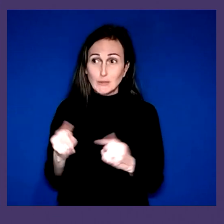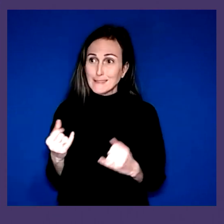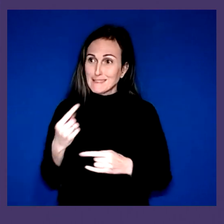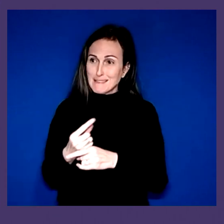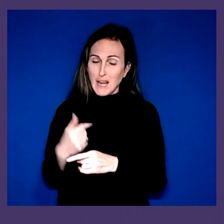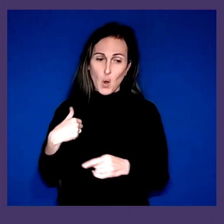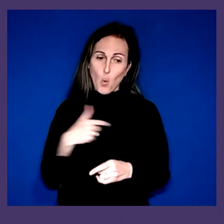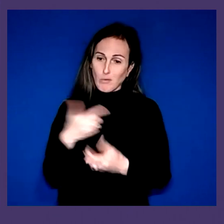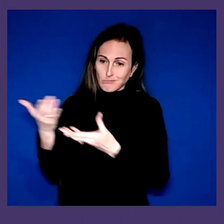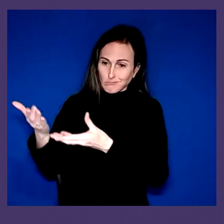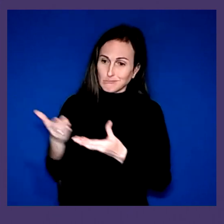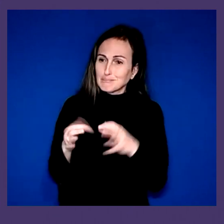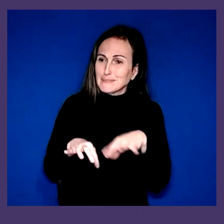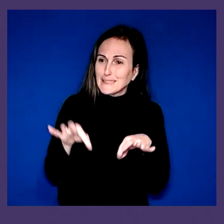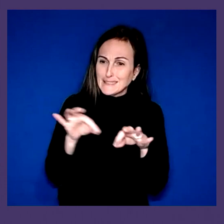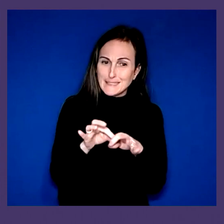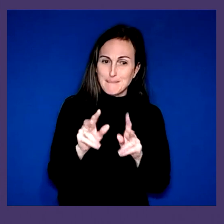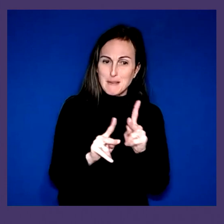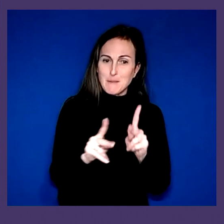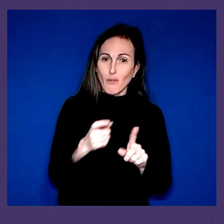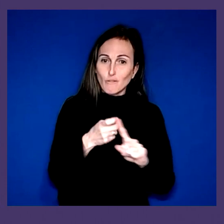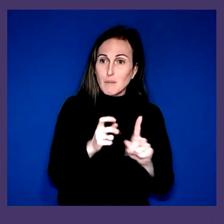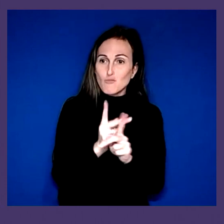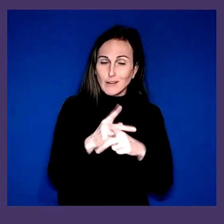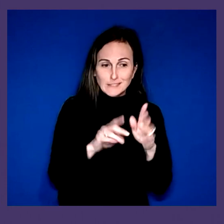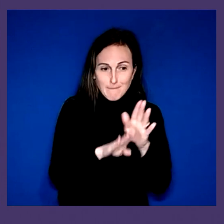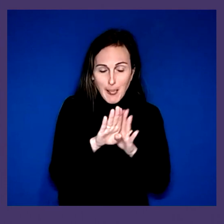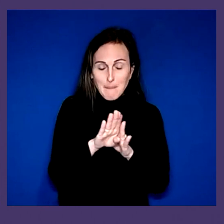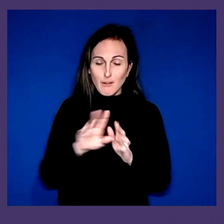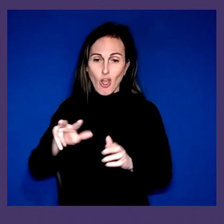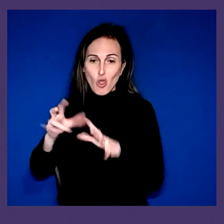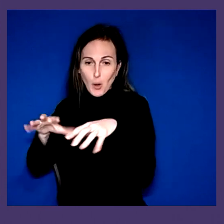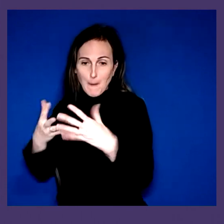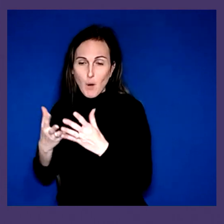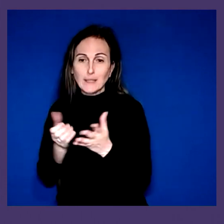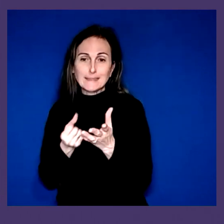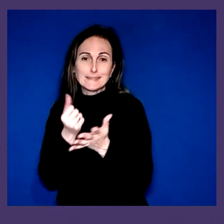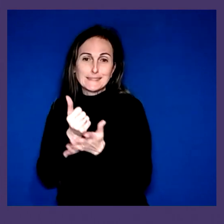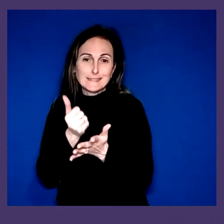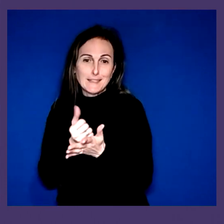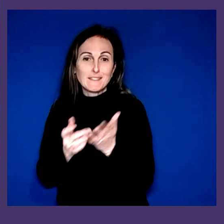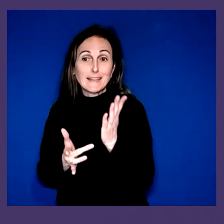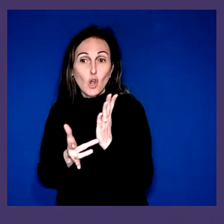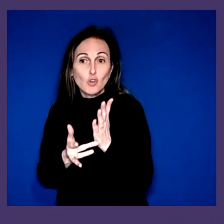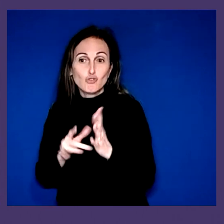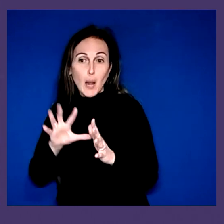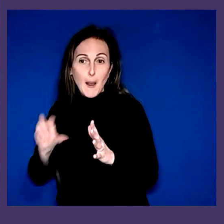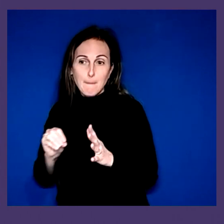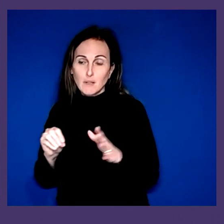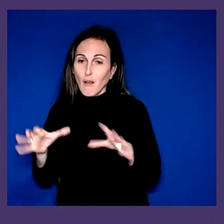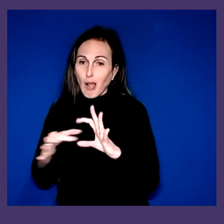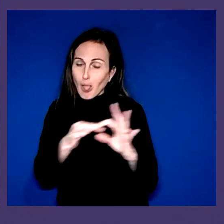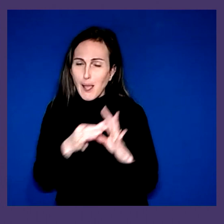third-party assistive technology companies who collaborate for greater impact. We'll talk about the importance of partnerships to